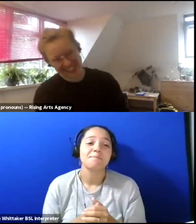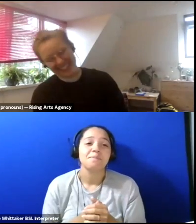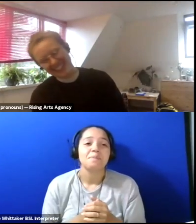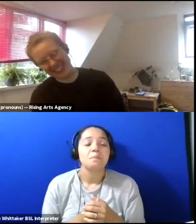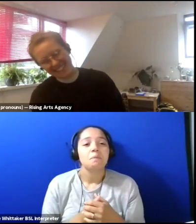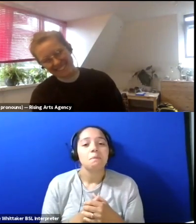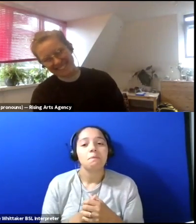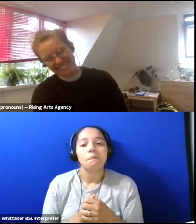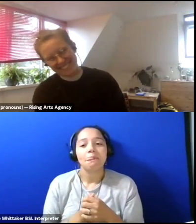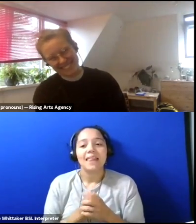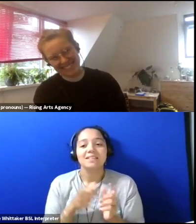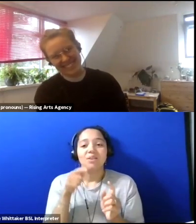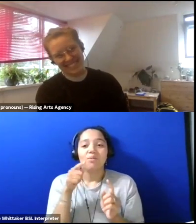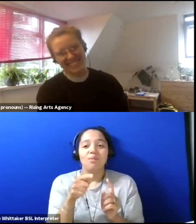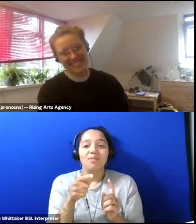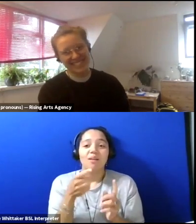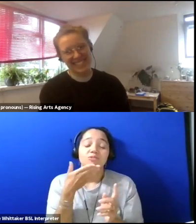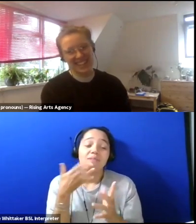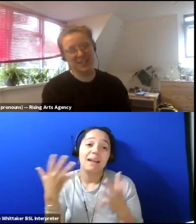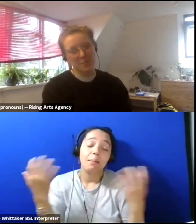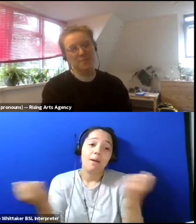That was really, really, really powerful.